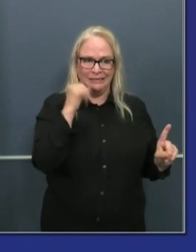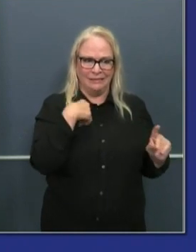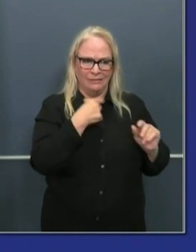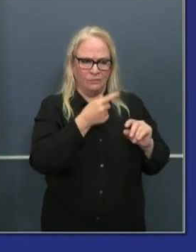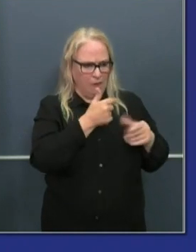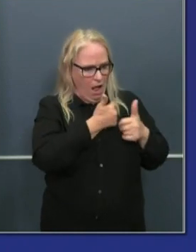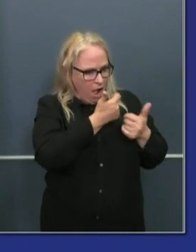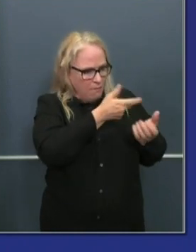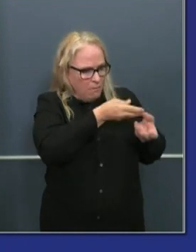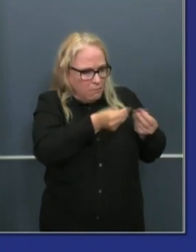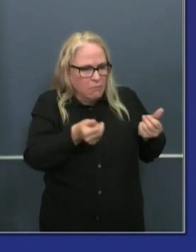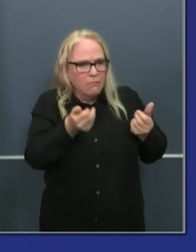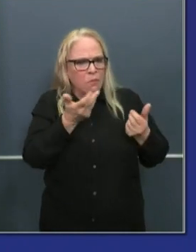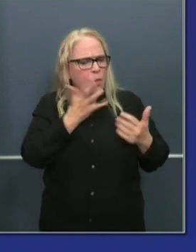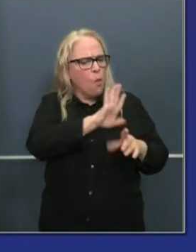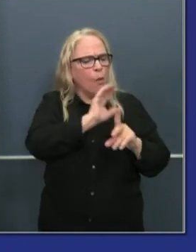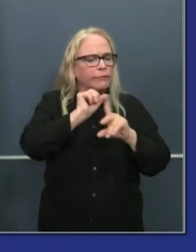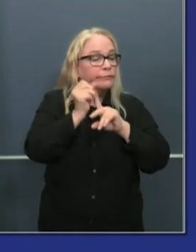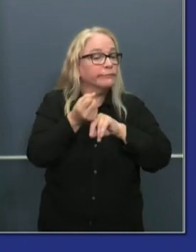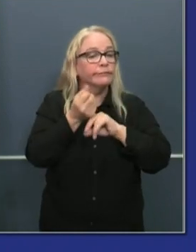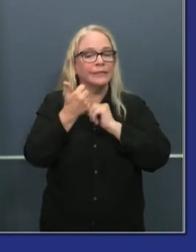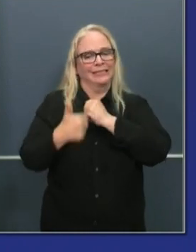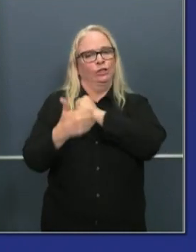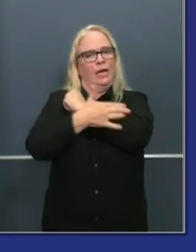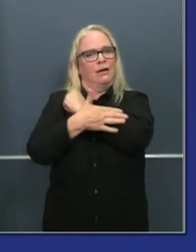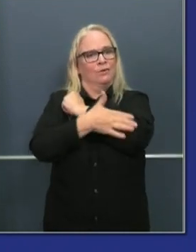LEVEL WE WANT TO ENCOURAGE GOOD BEHAVIOR AND WERE TO MITIGATE